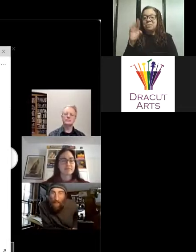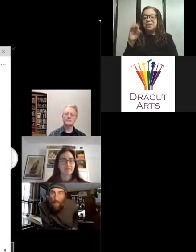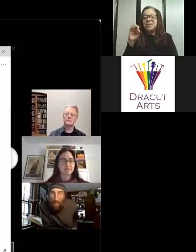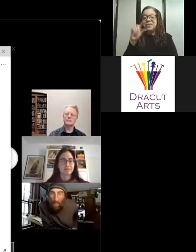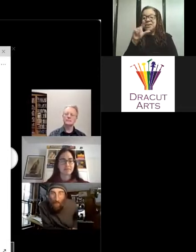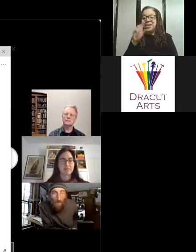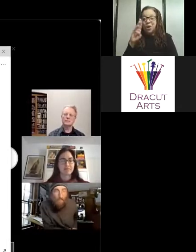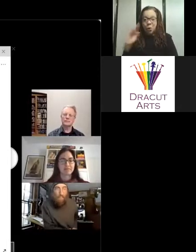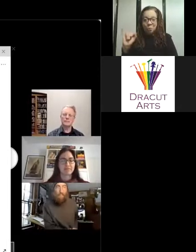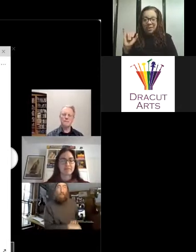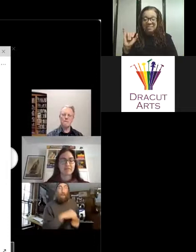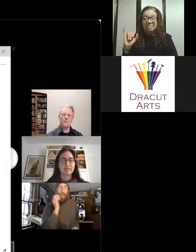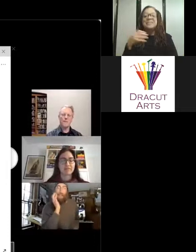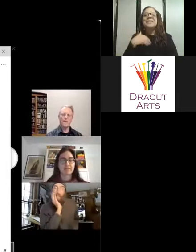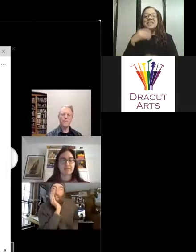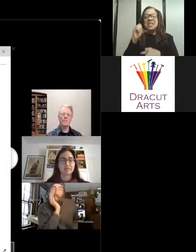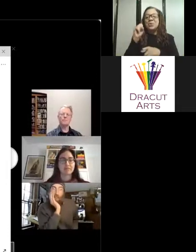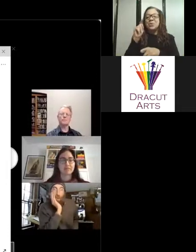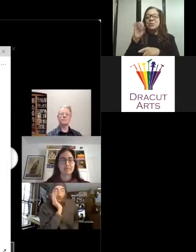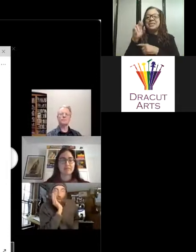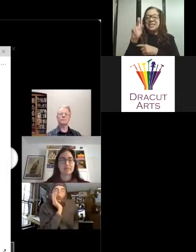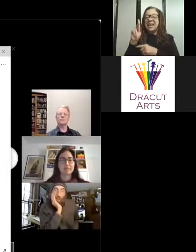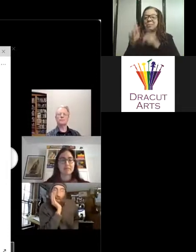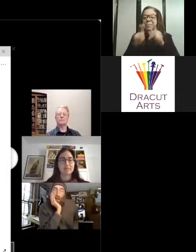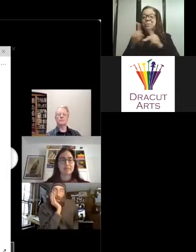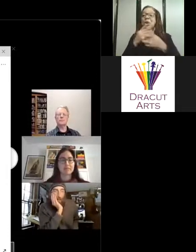tentative at first, are mine. "When the war broke out"...